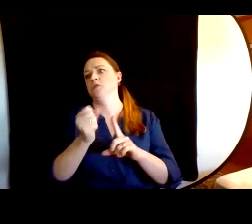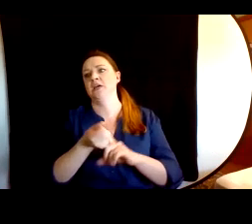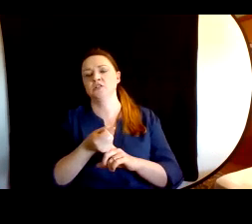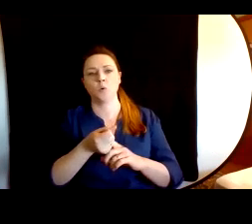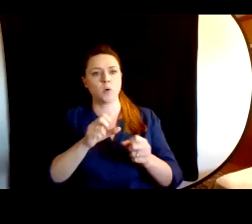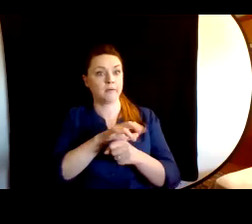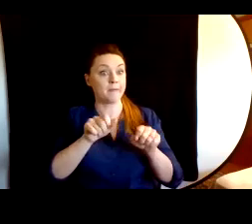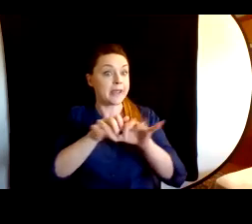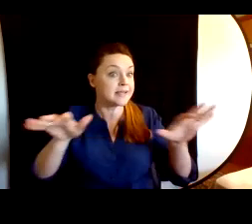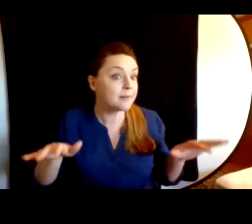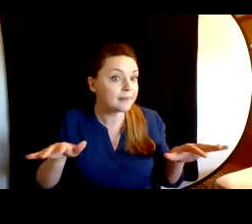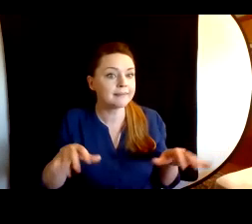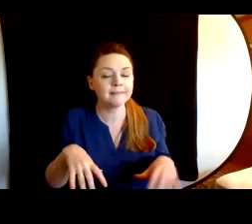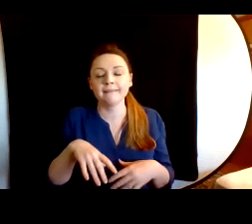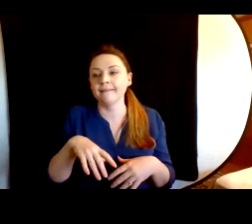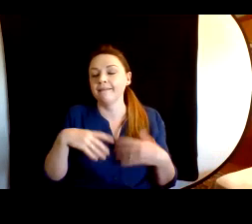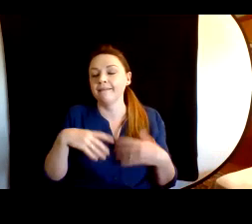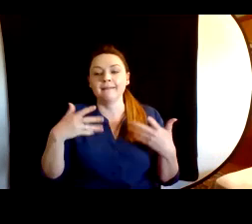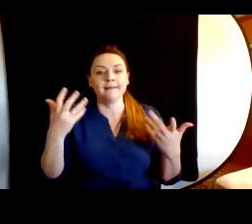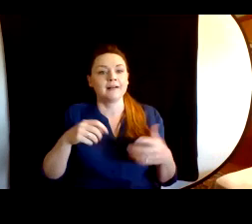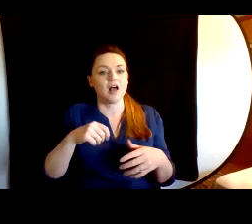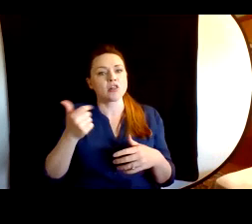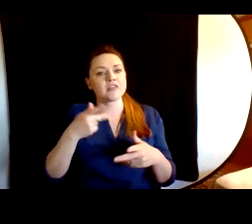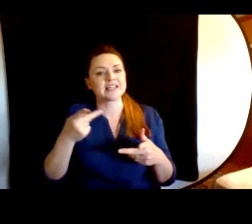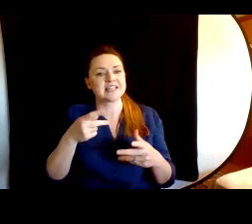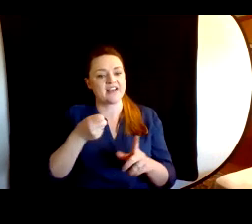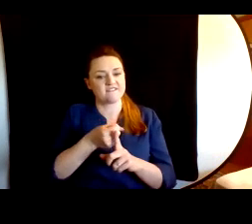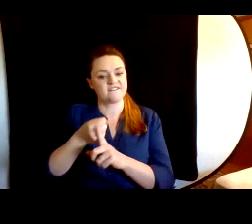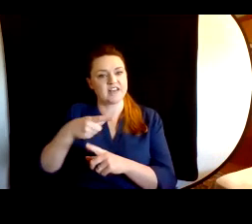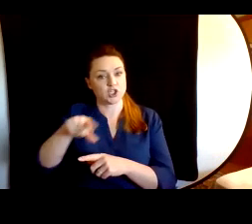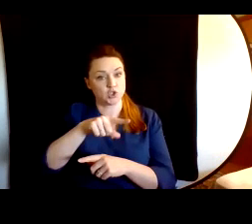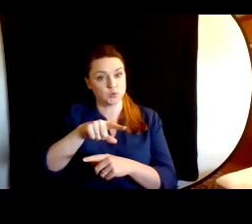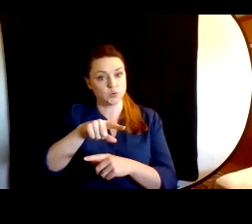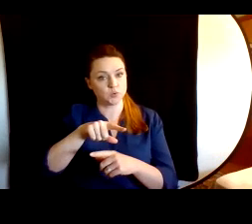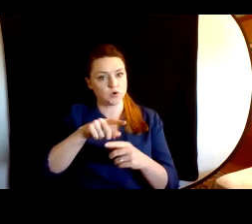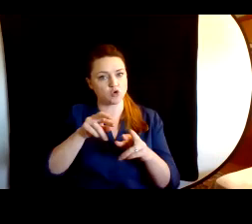or even a disaster that affects you regionally. All of those things things are connected. Next slide.